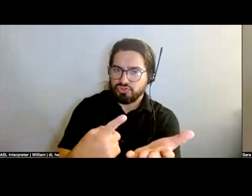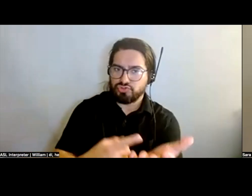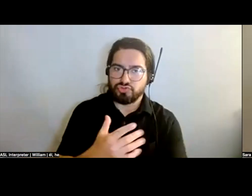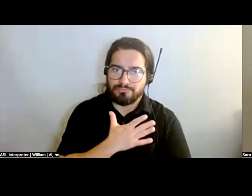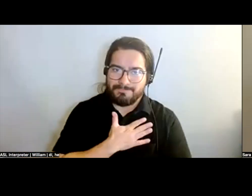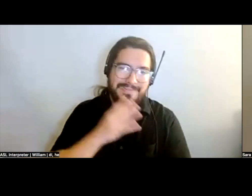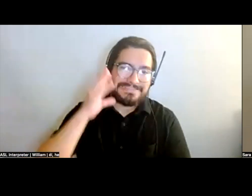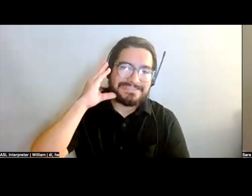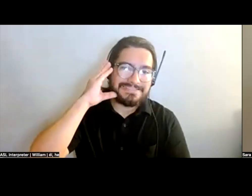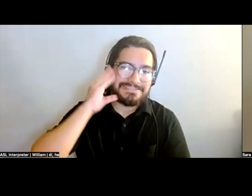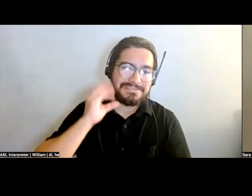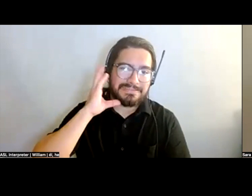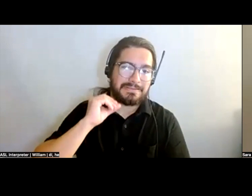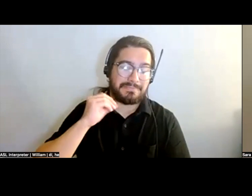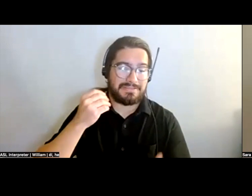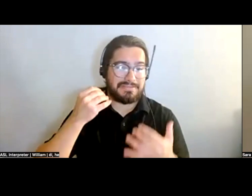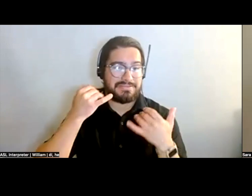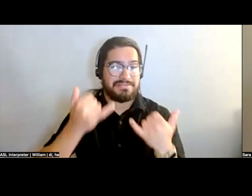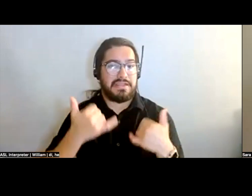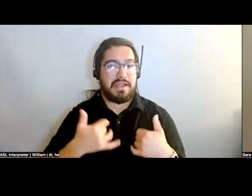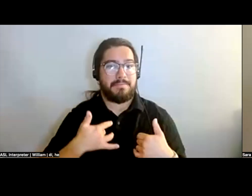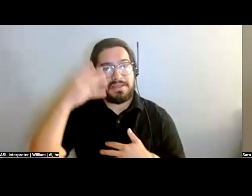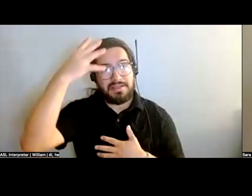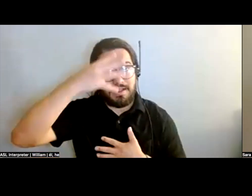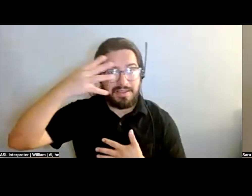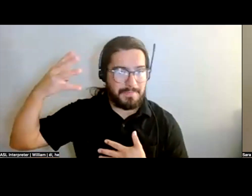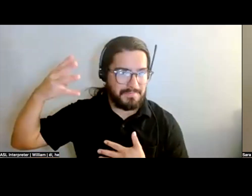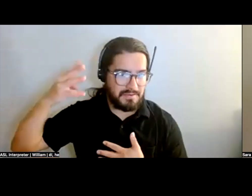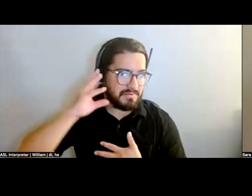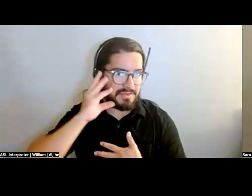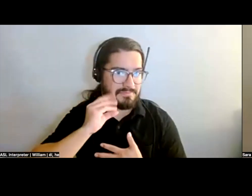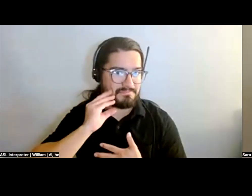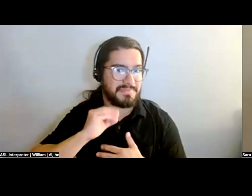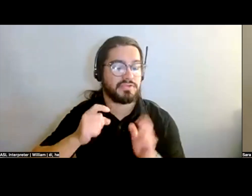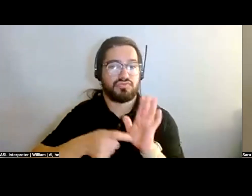of being at home, being an immigrant, sometimes it’s is harder than you can imagine.